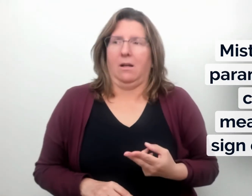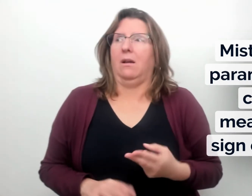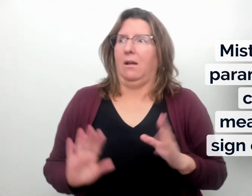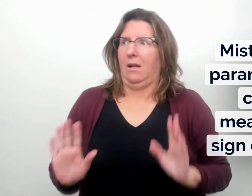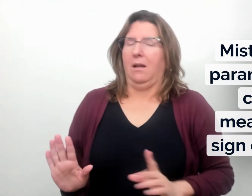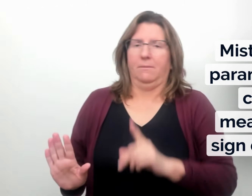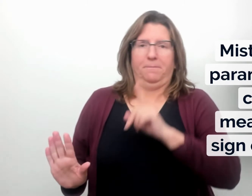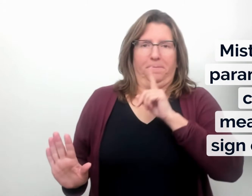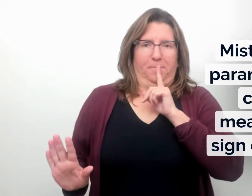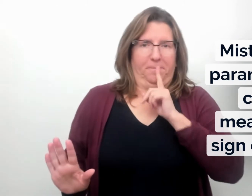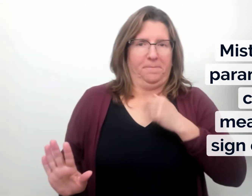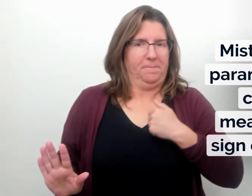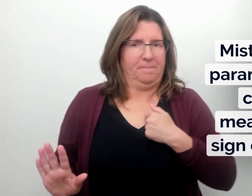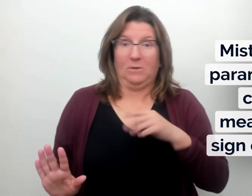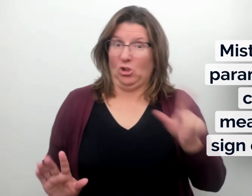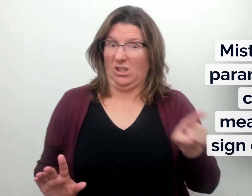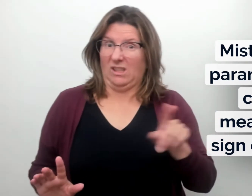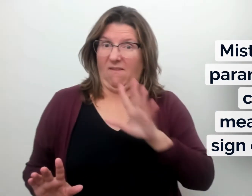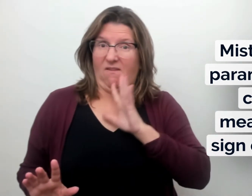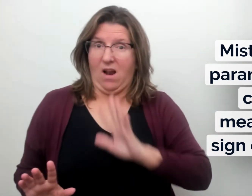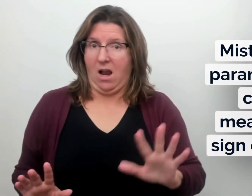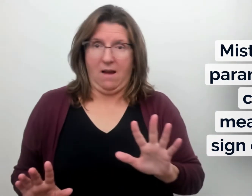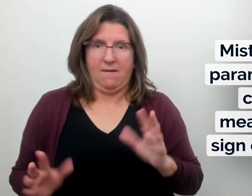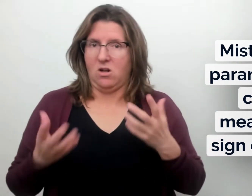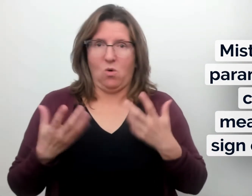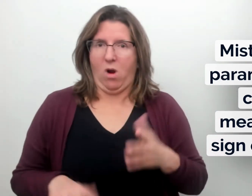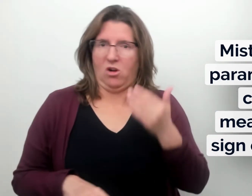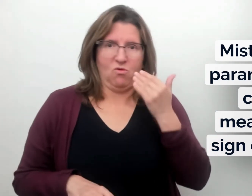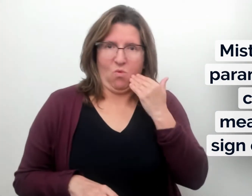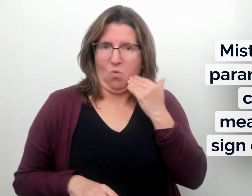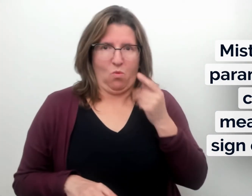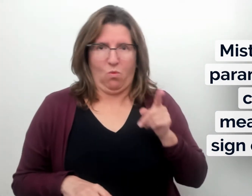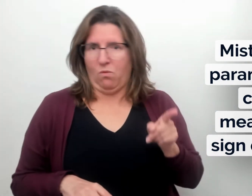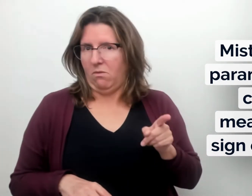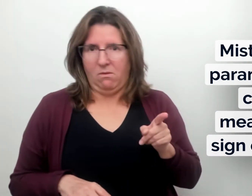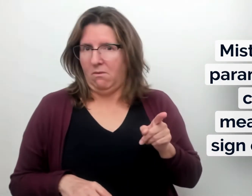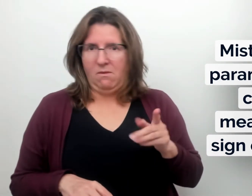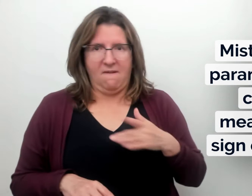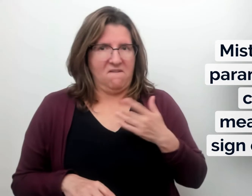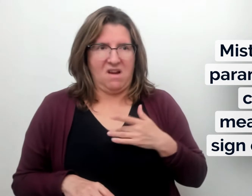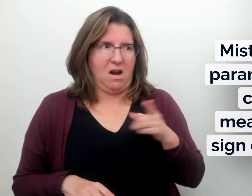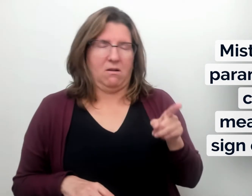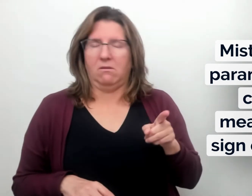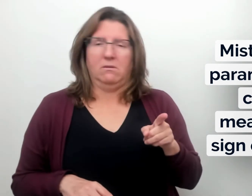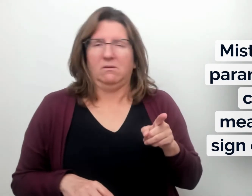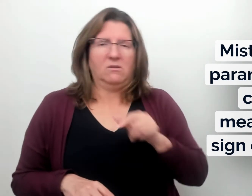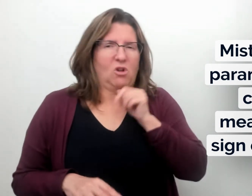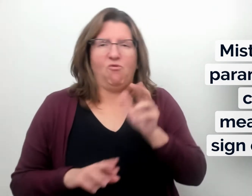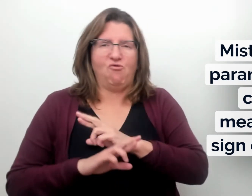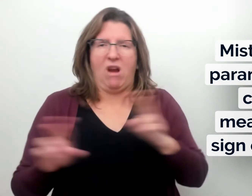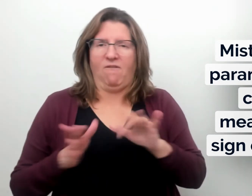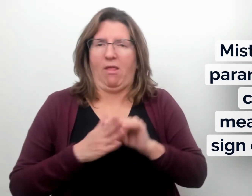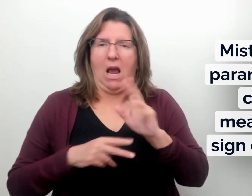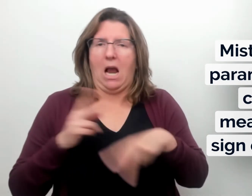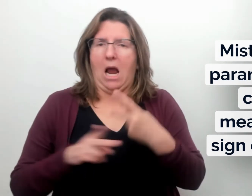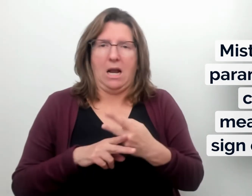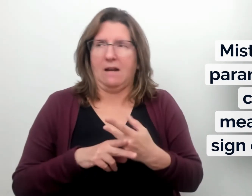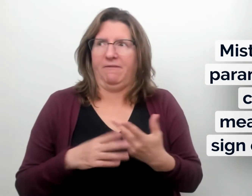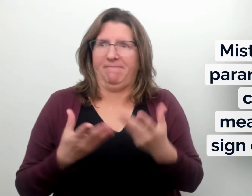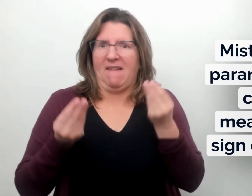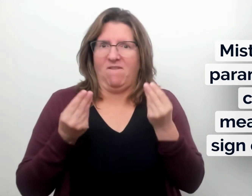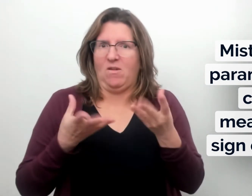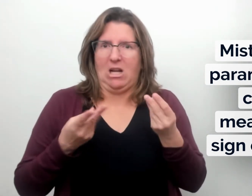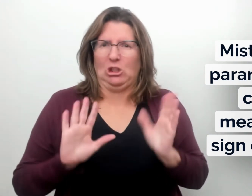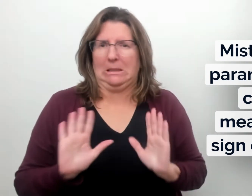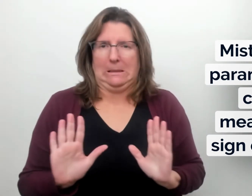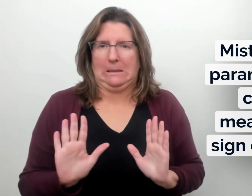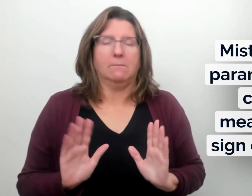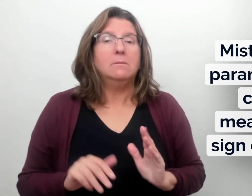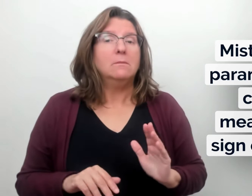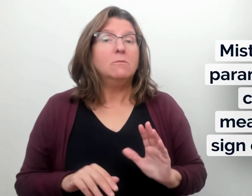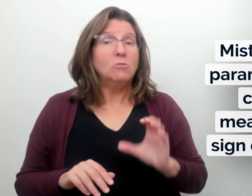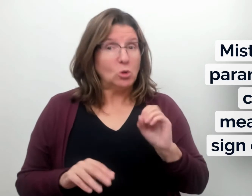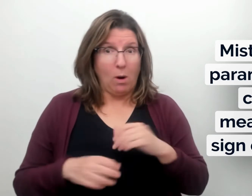I thought, 'okay, um, she's only five I don't really want her to feel bad or know what that really means.'